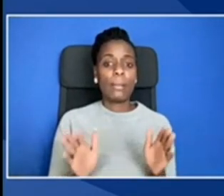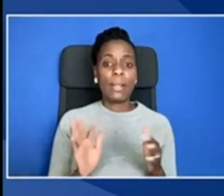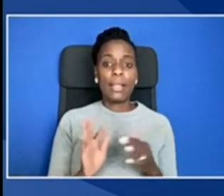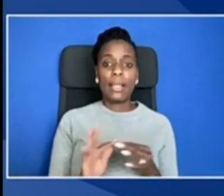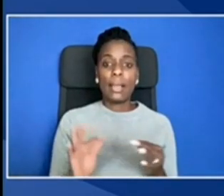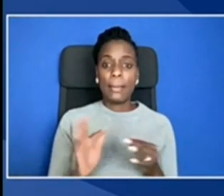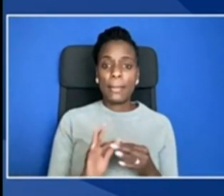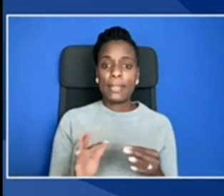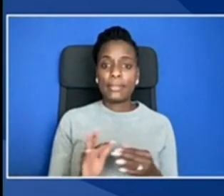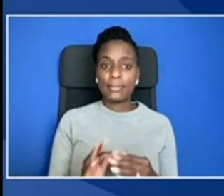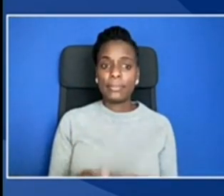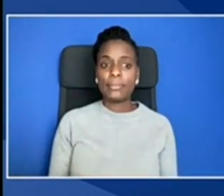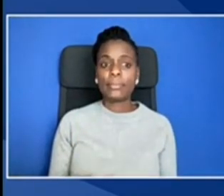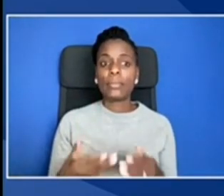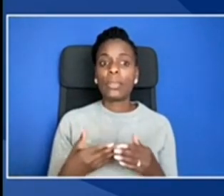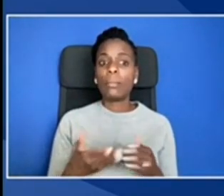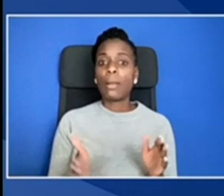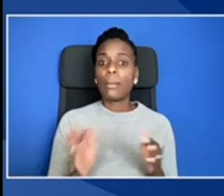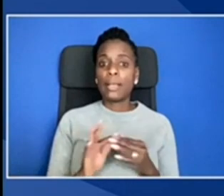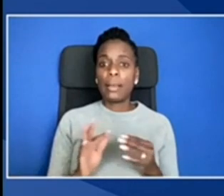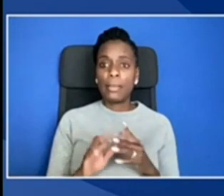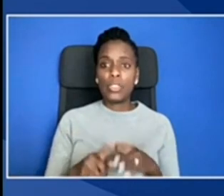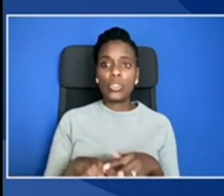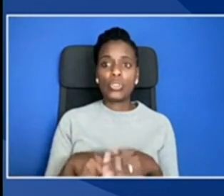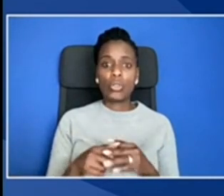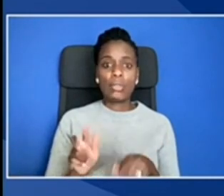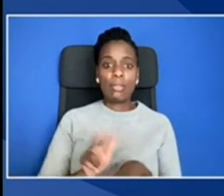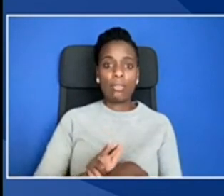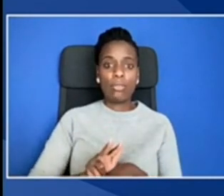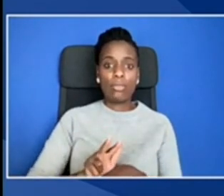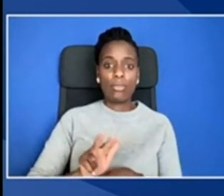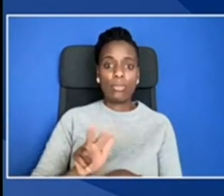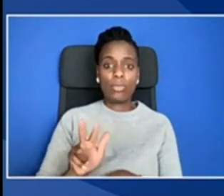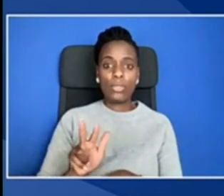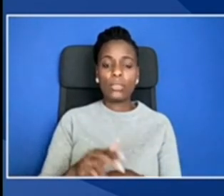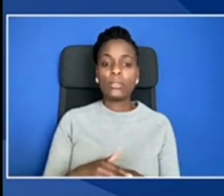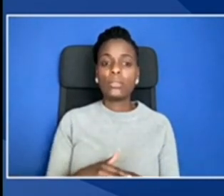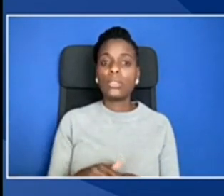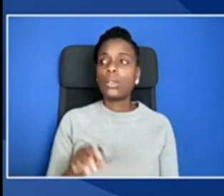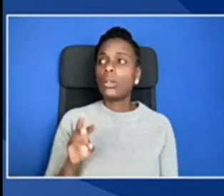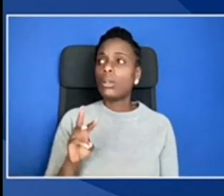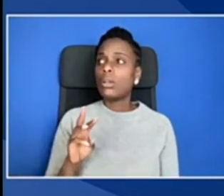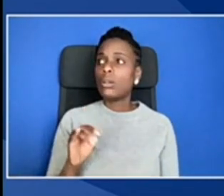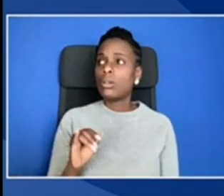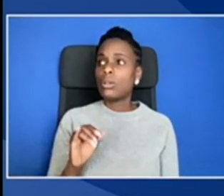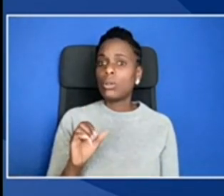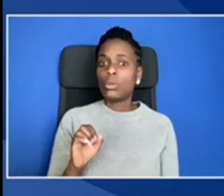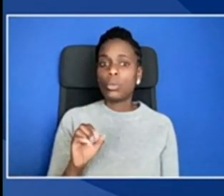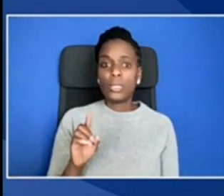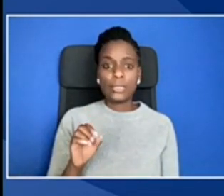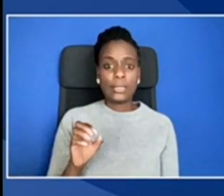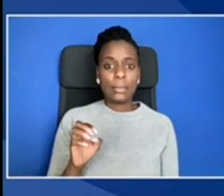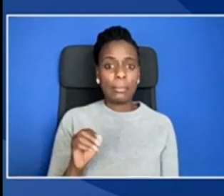Public comment is coming up at the top of the hour. Wisdom, anything specific to